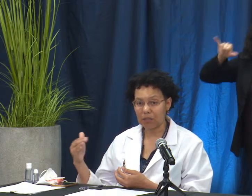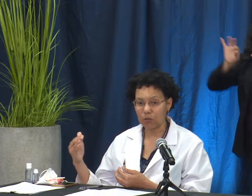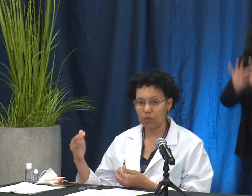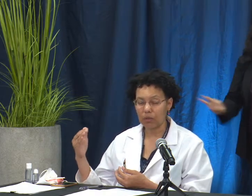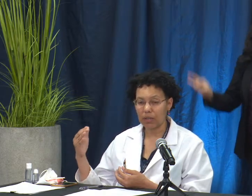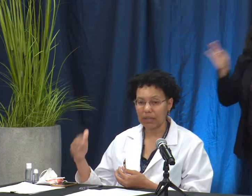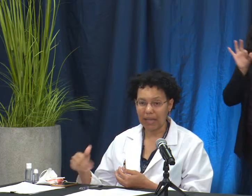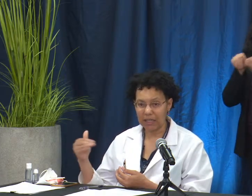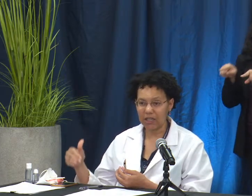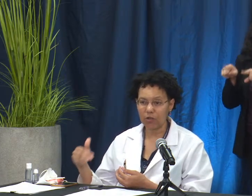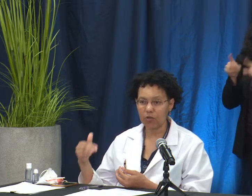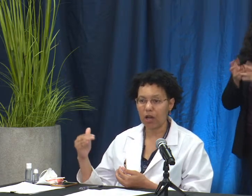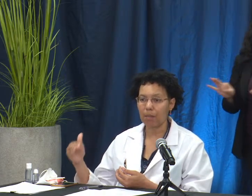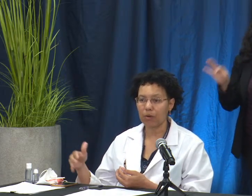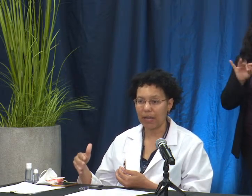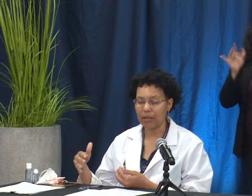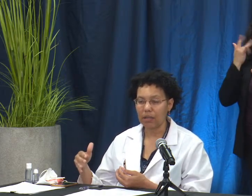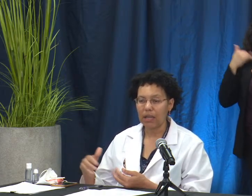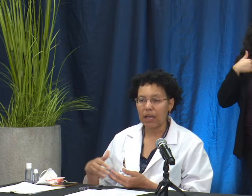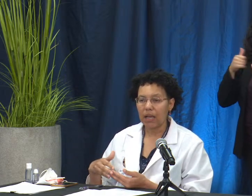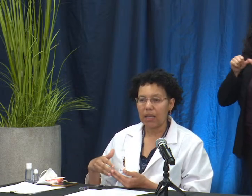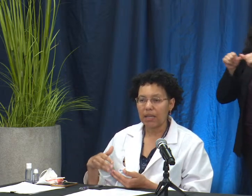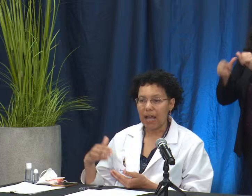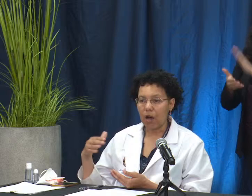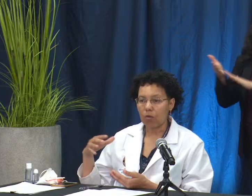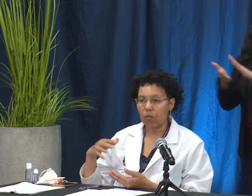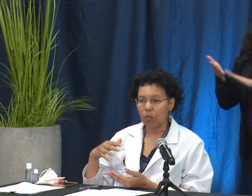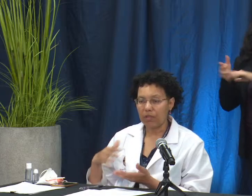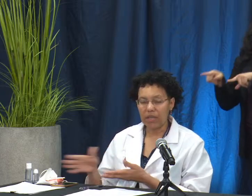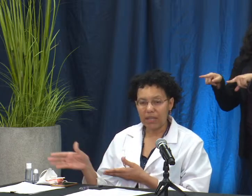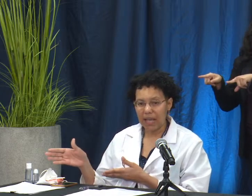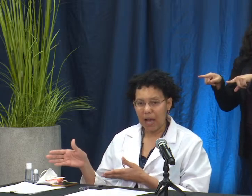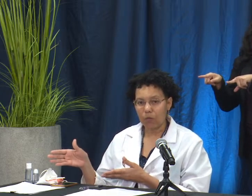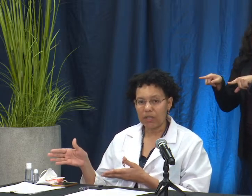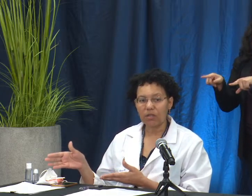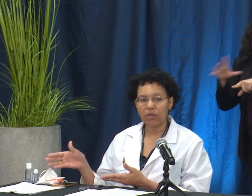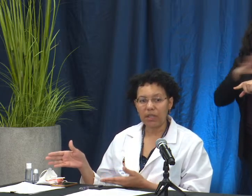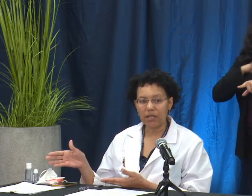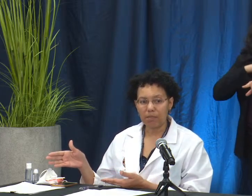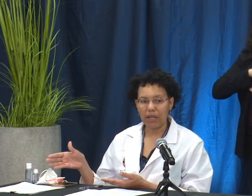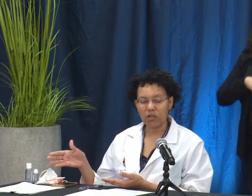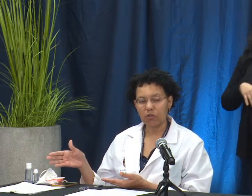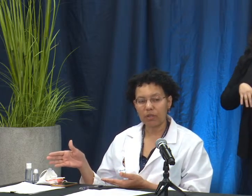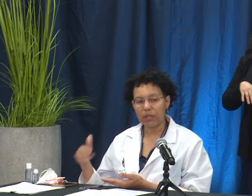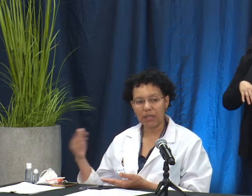let continue to operate. Now within that, we still needed to make sure that we did